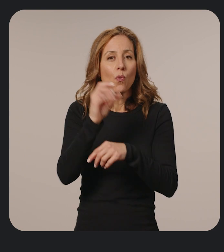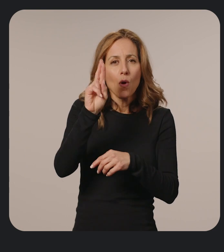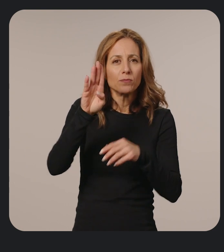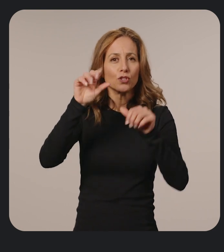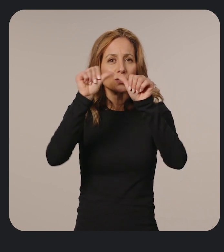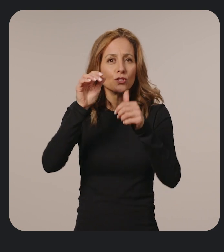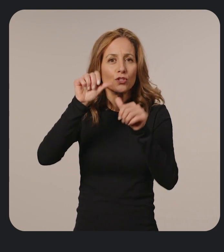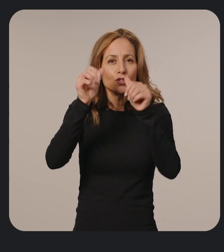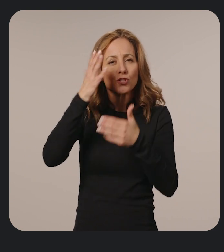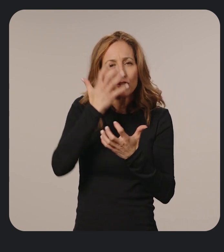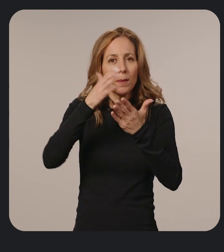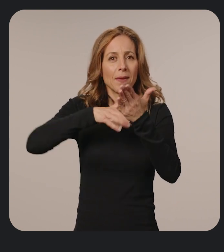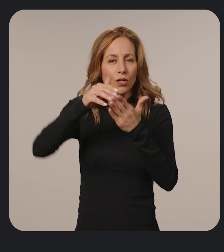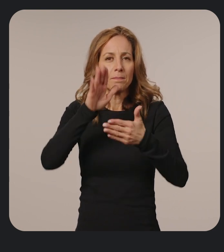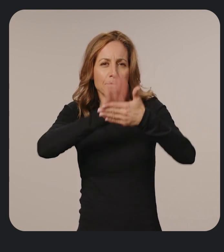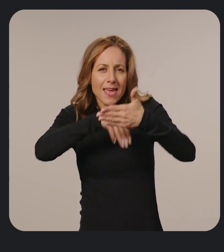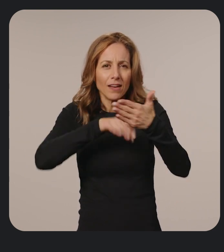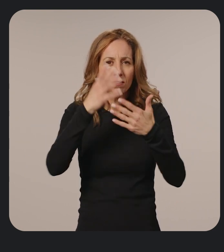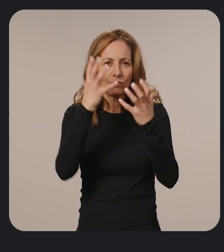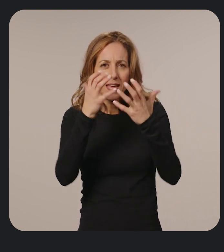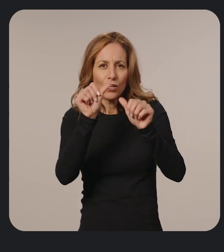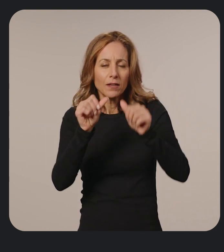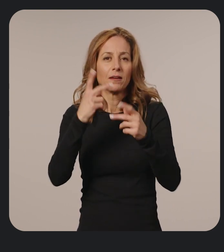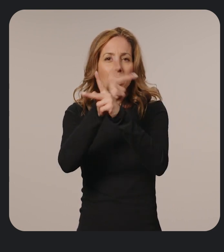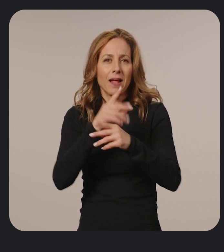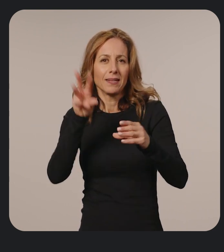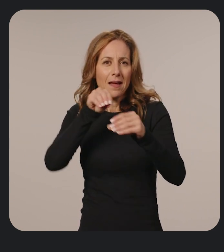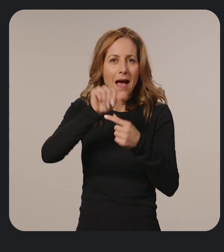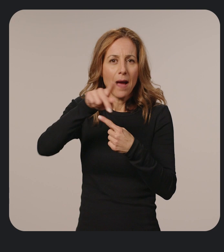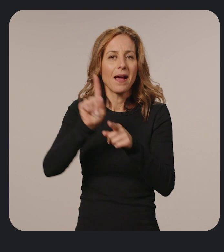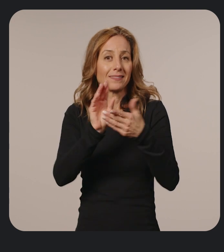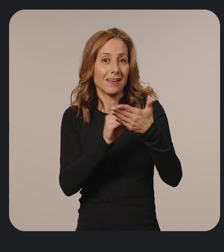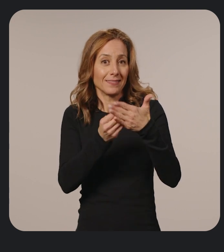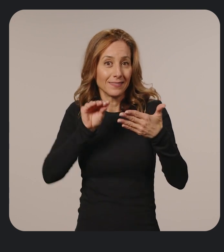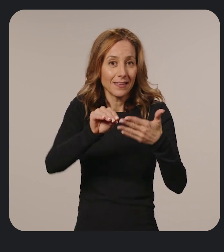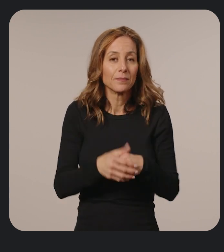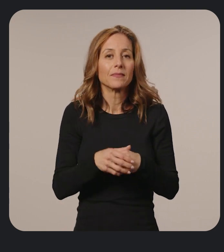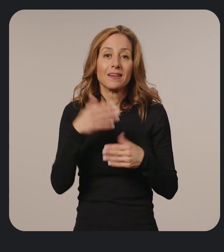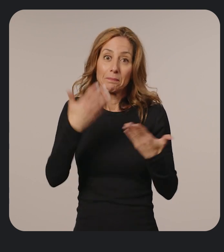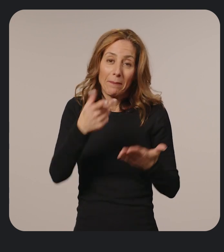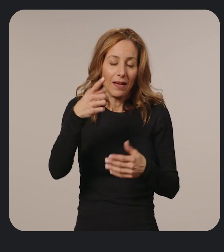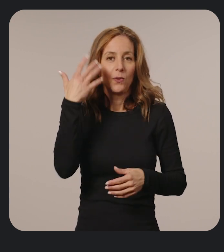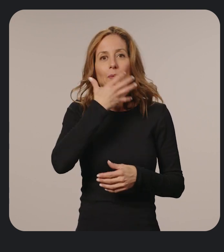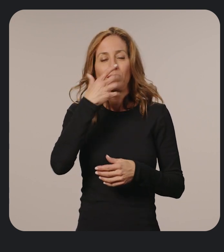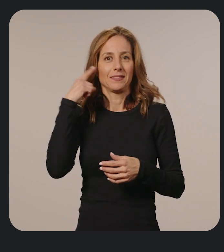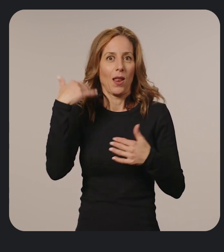to paint with the fragment shader, which is compiled into the app as an asset. That might sound like a lot, but it's all still Flutter.